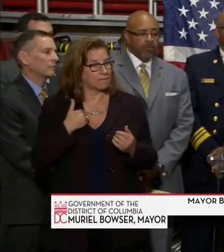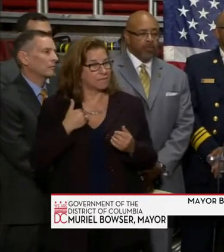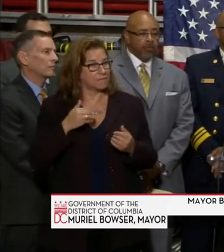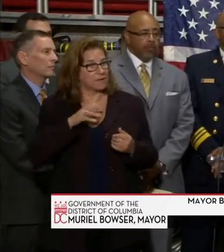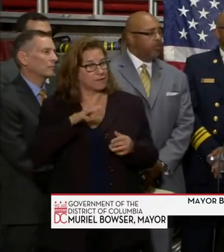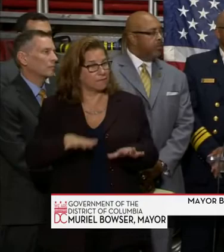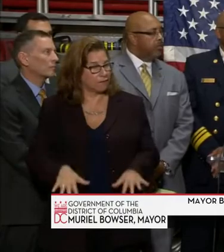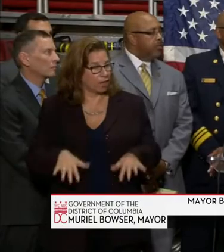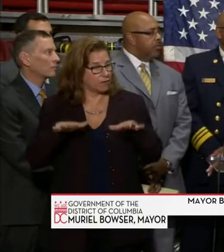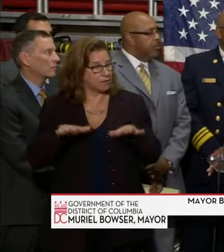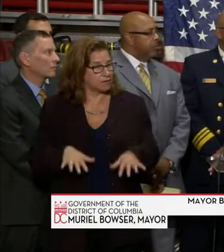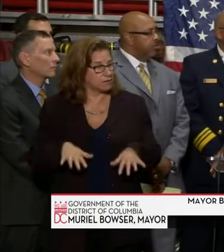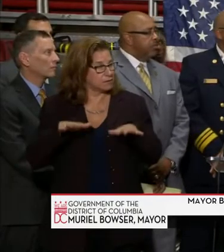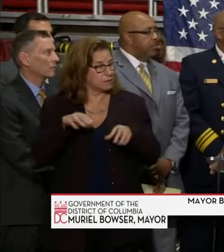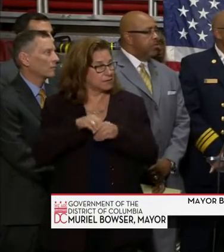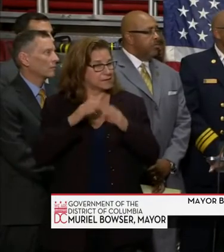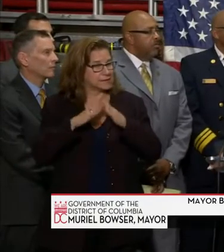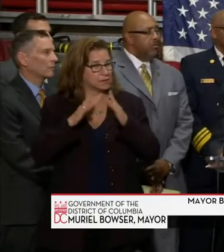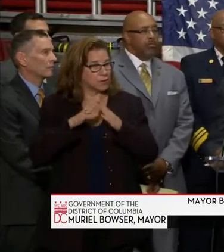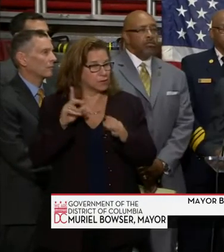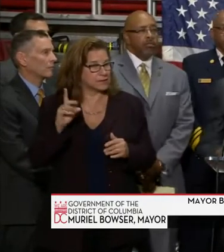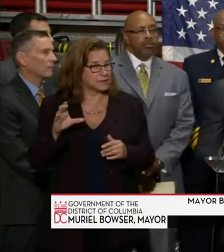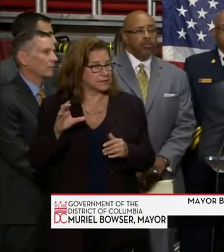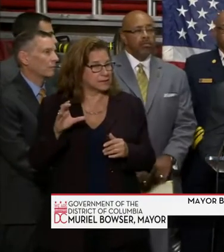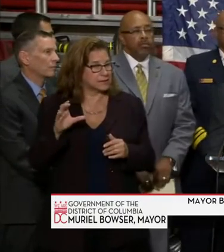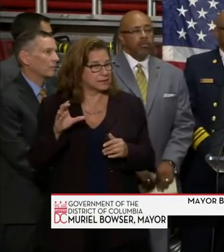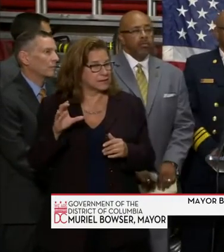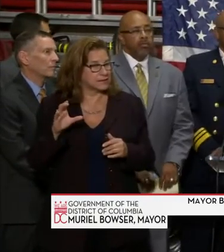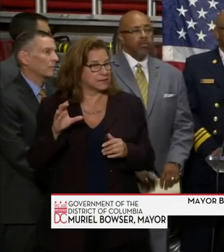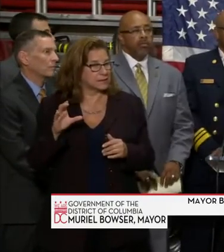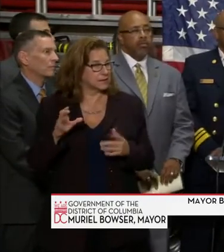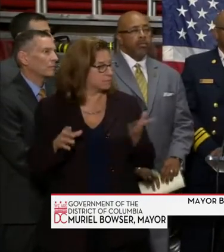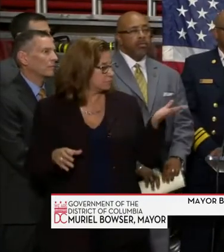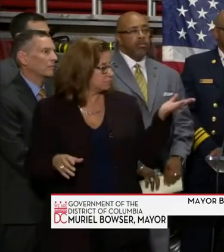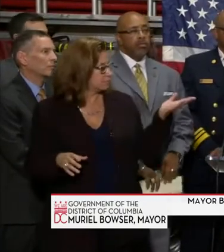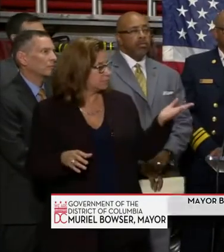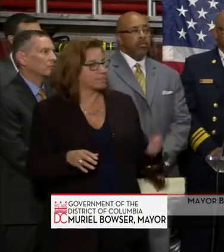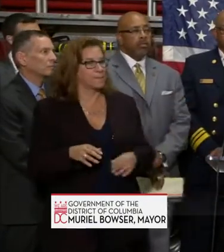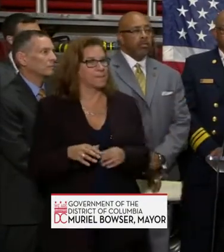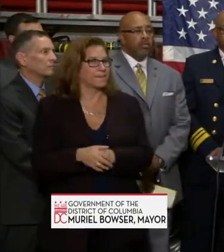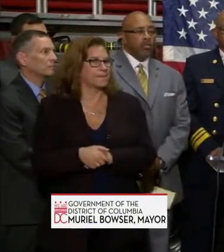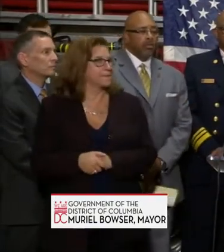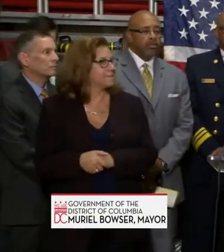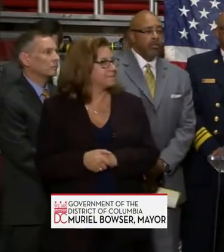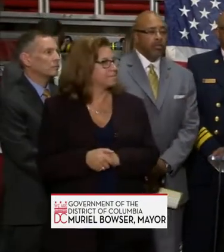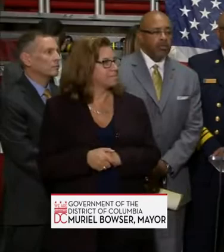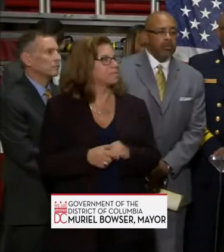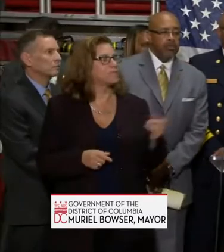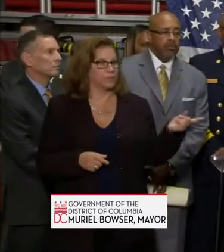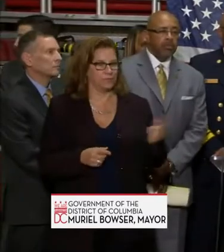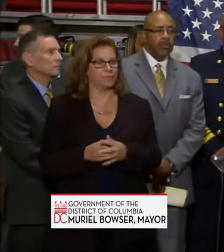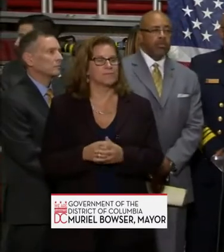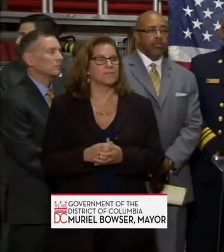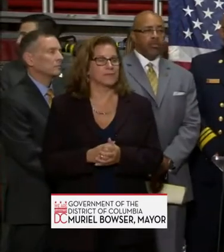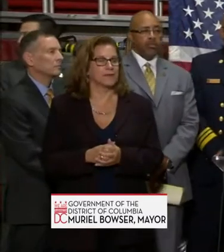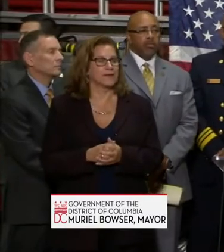DIRECTOR RODRIGUEZ TO TALK ABOUT THAT. YES, WE'VE BEEN IN CONSTANT CONTACT WITH THE NATIONAL PARK